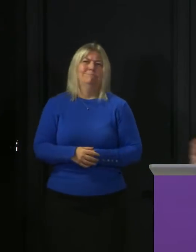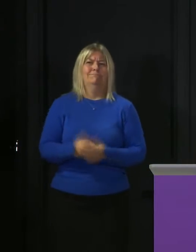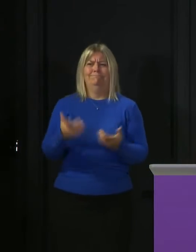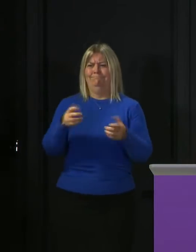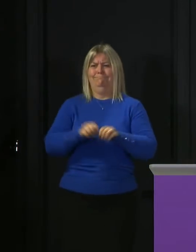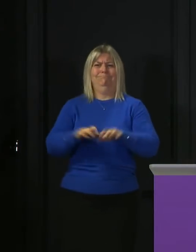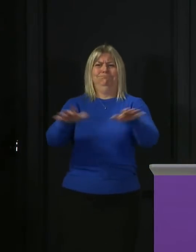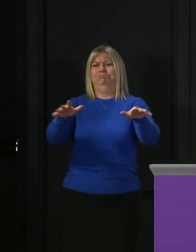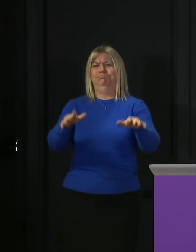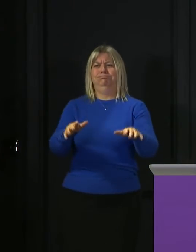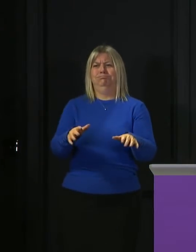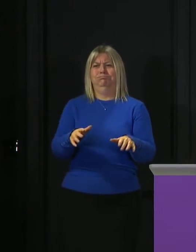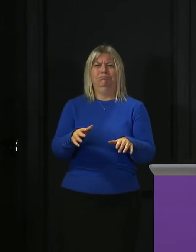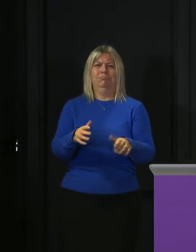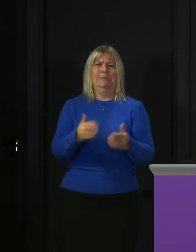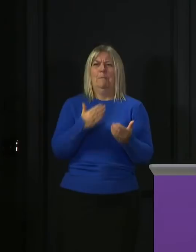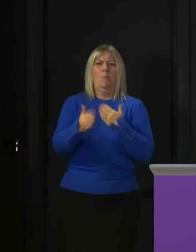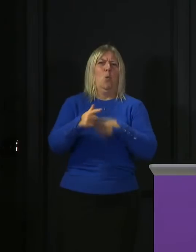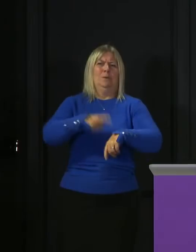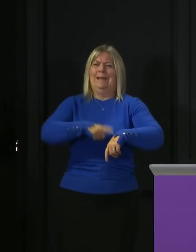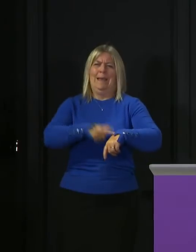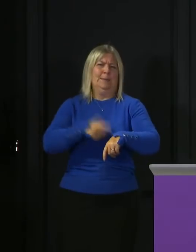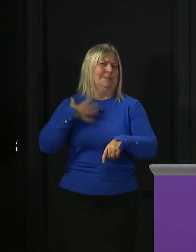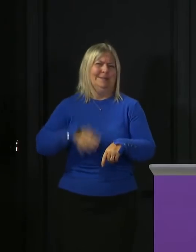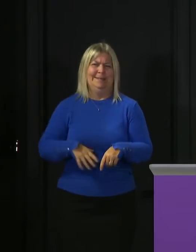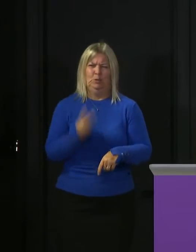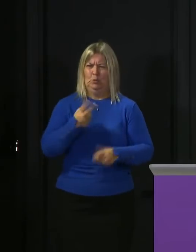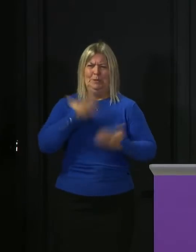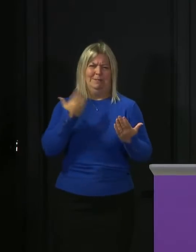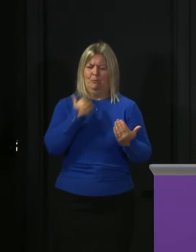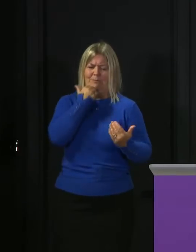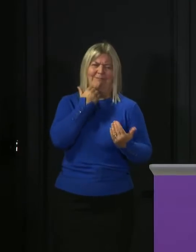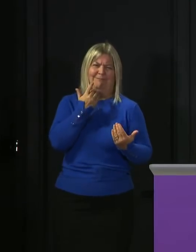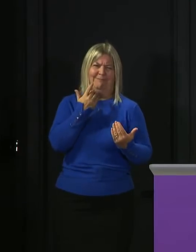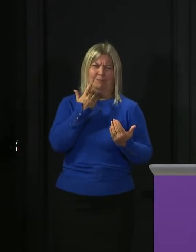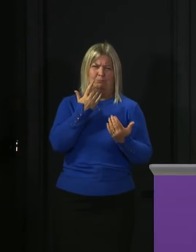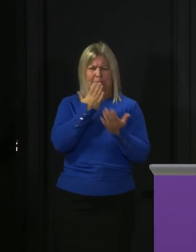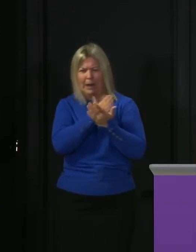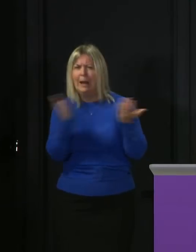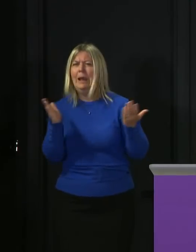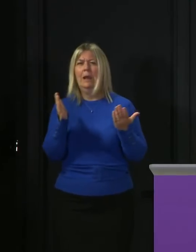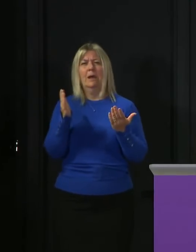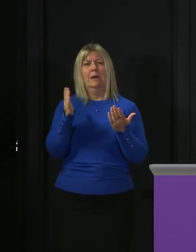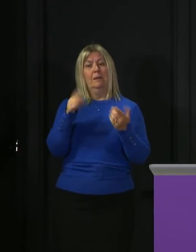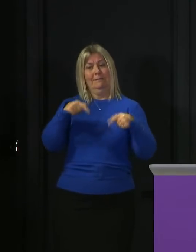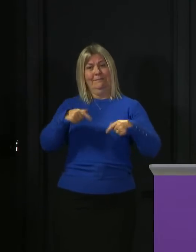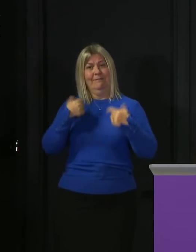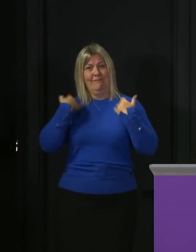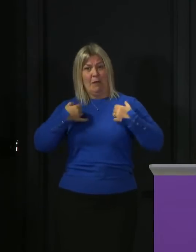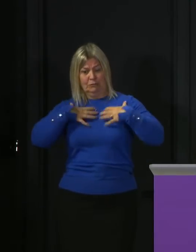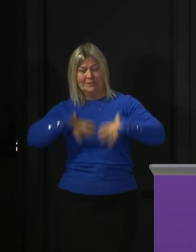a verdict that they're under control. This virus has an up to 14-day incubation period. What I'm